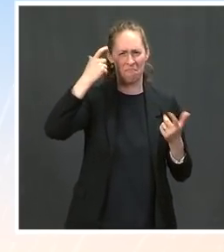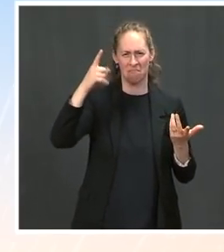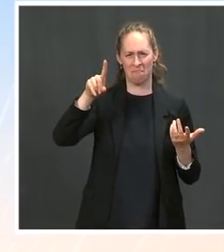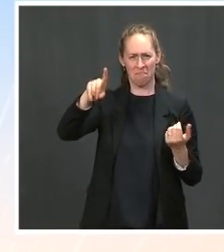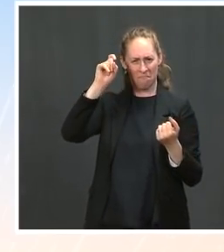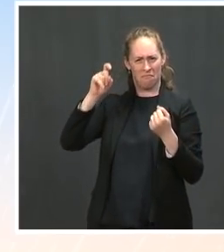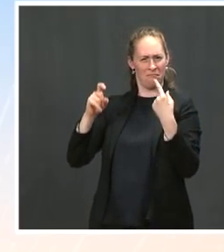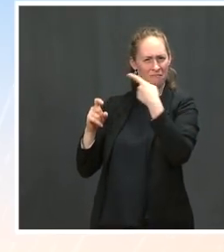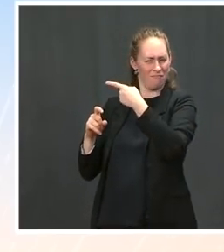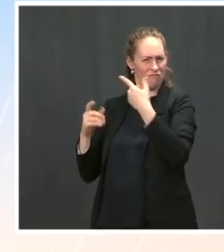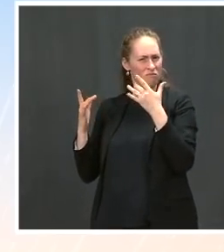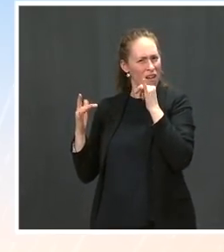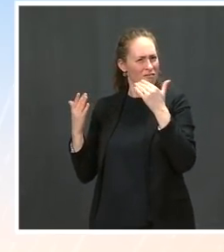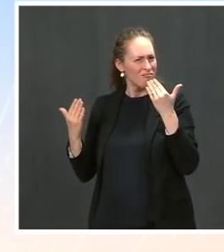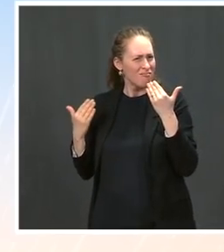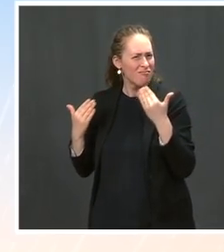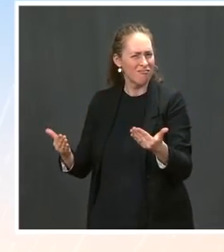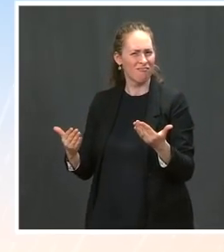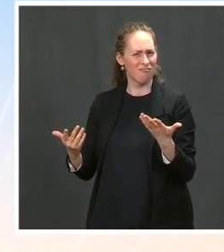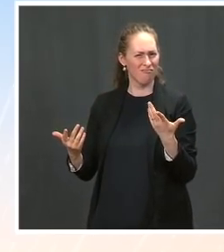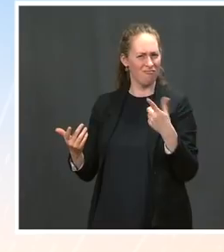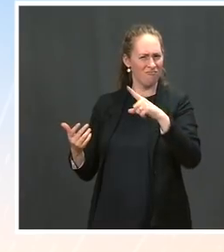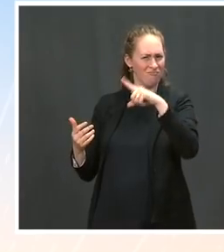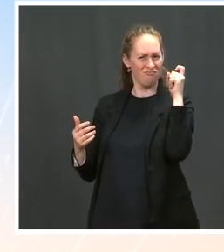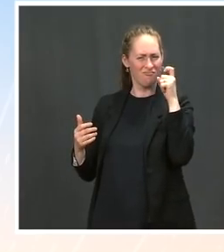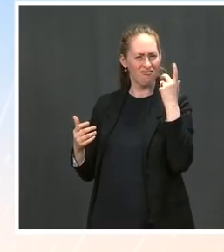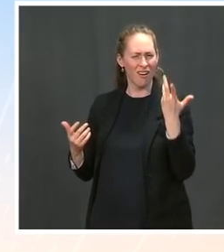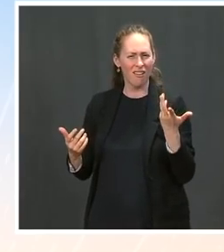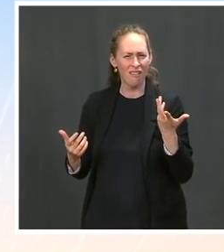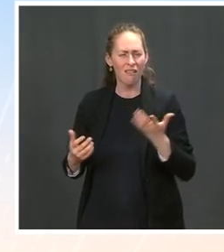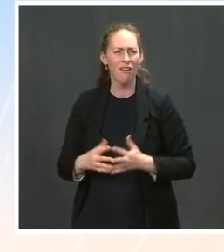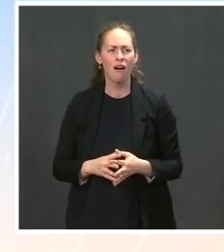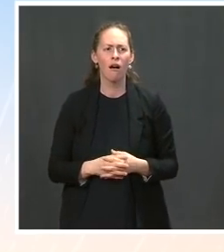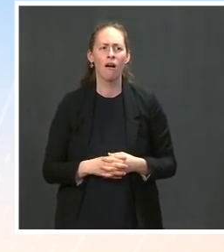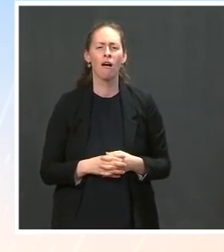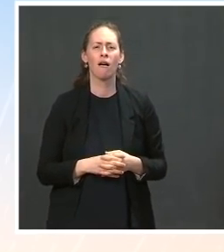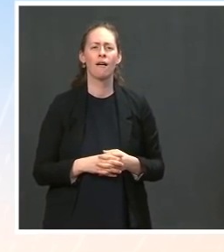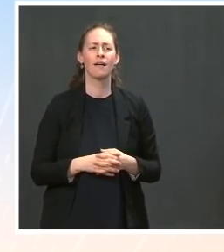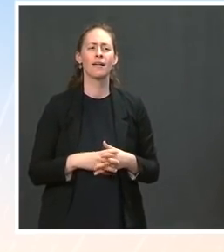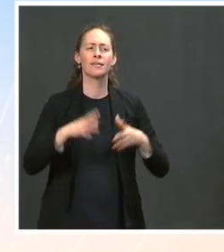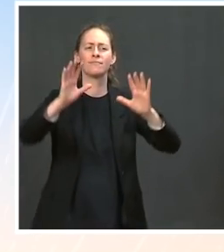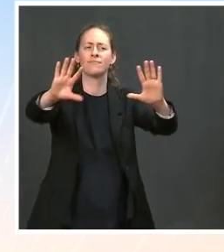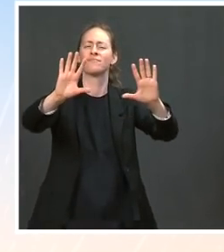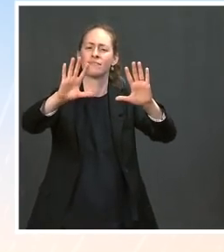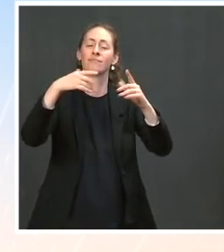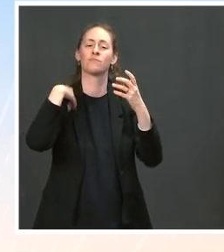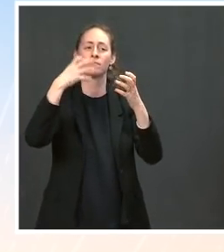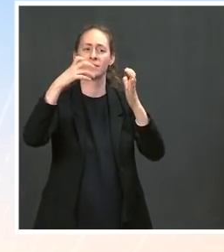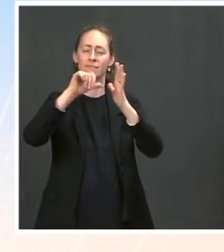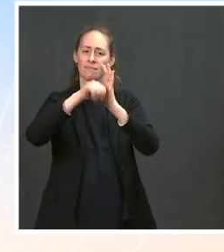arguably, his first big one of this administration. Ms. Psaki: Well, first, we're actually going to set a cap -- a large cap soon.